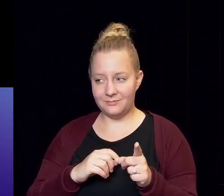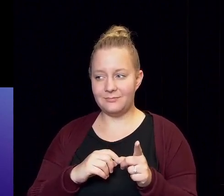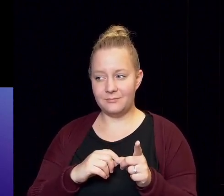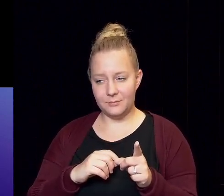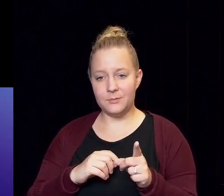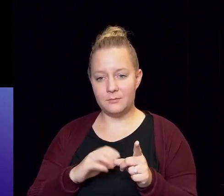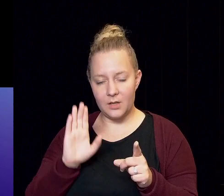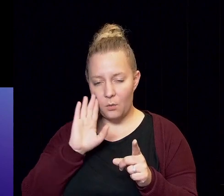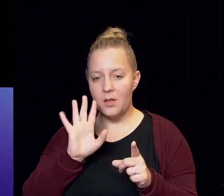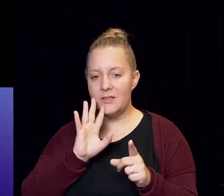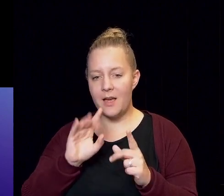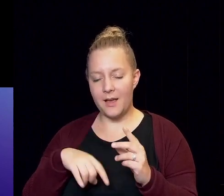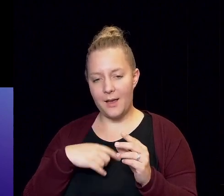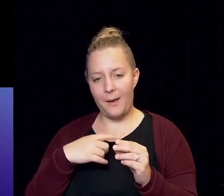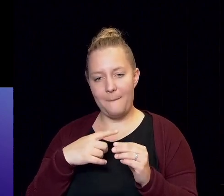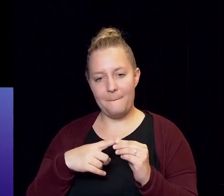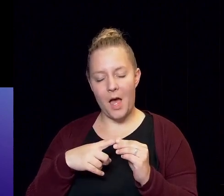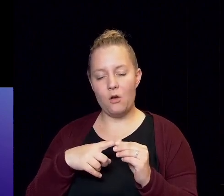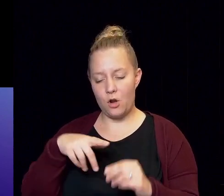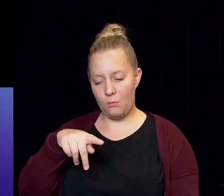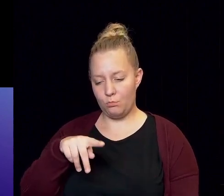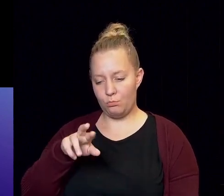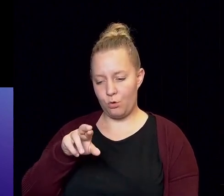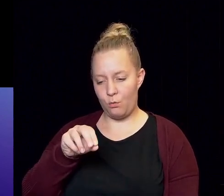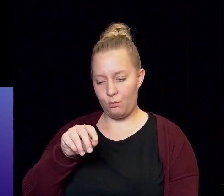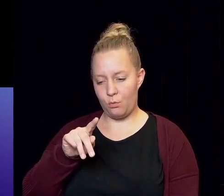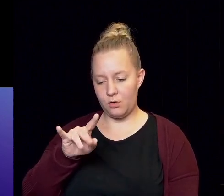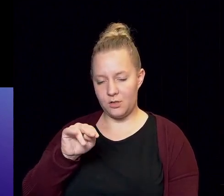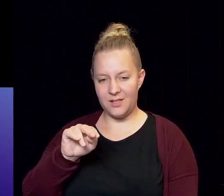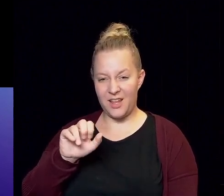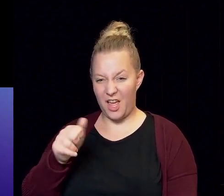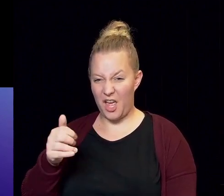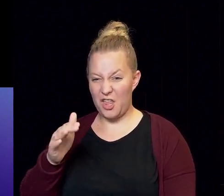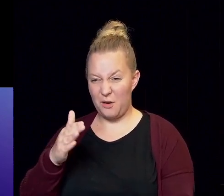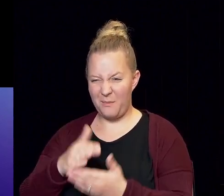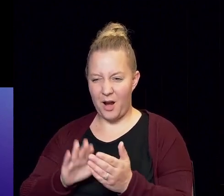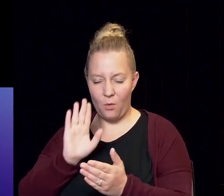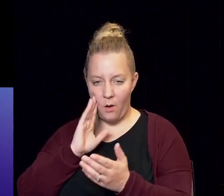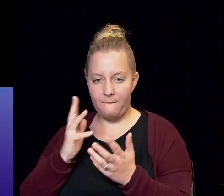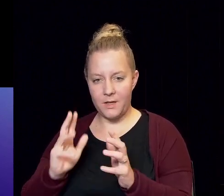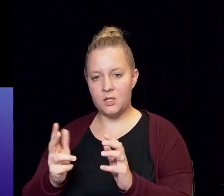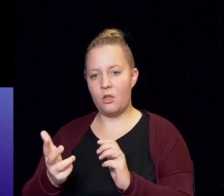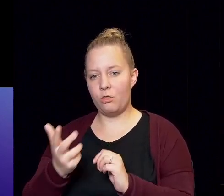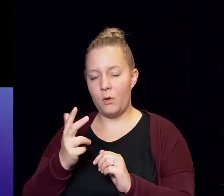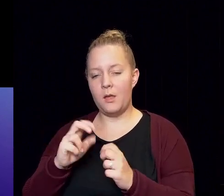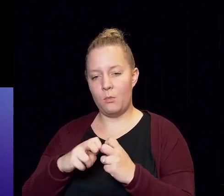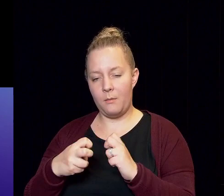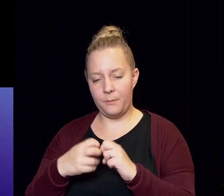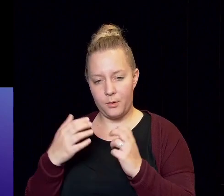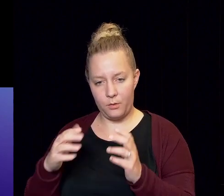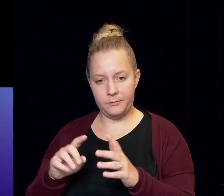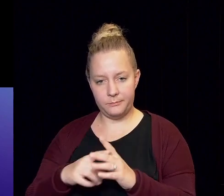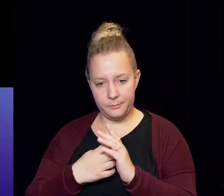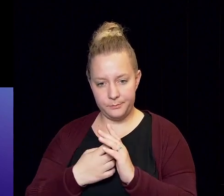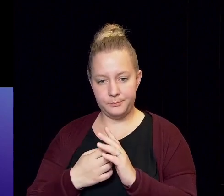And, we're going to talk about kind of the proportion and then, on the other side, we're going to actually complete three of the problems. Let's go ahead and get started.